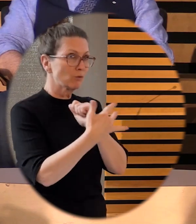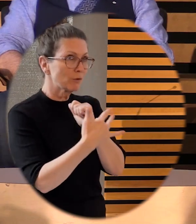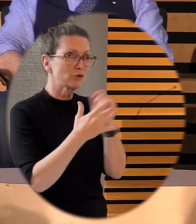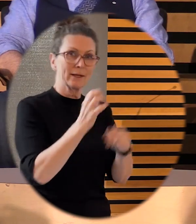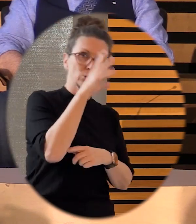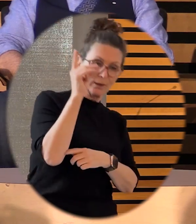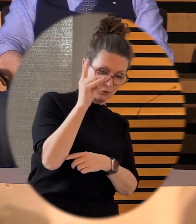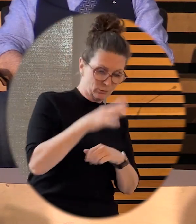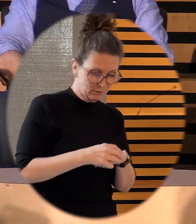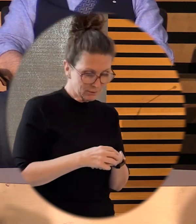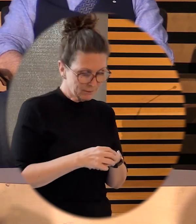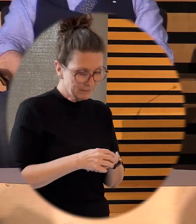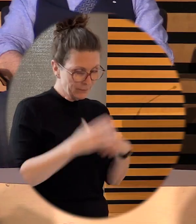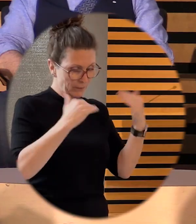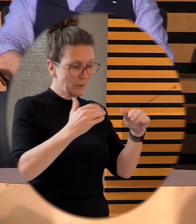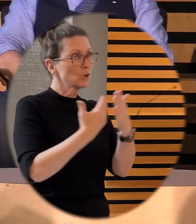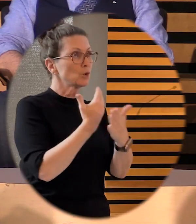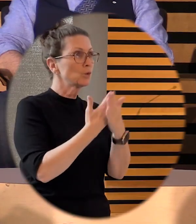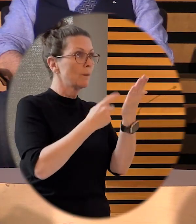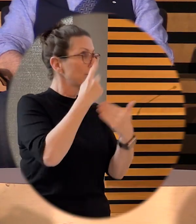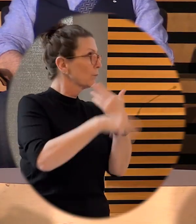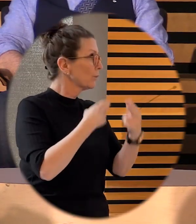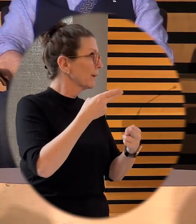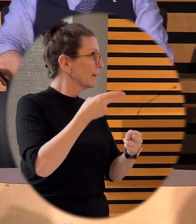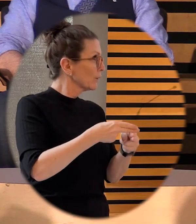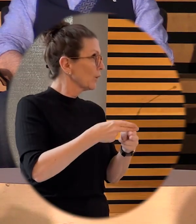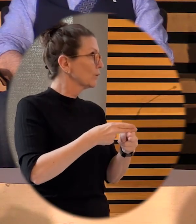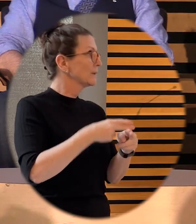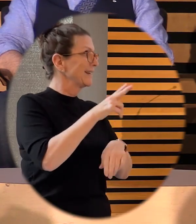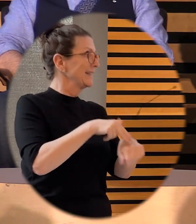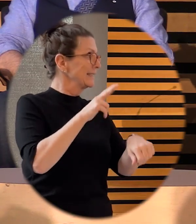We have a fairly new program called the National Indigenous Navigation Services where we assist